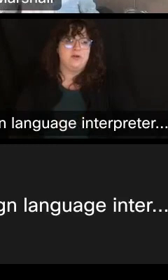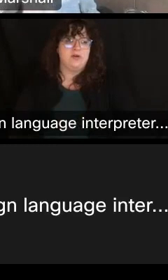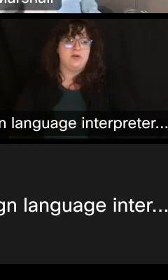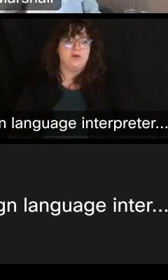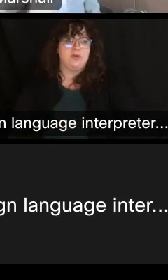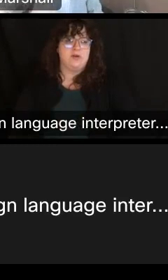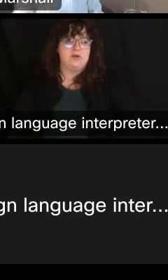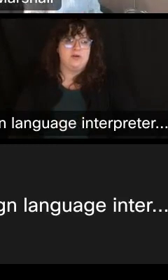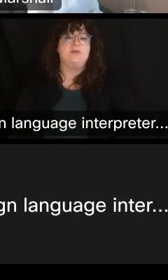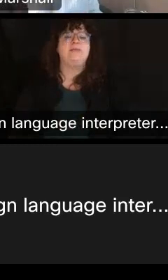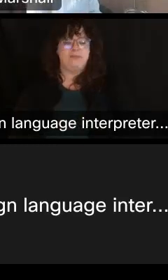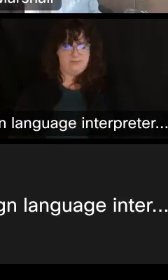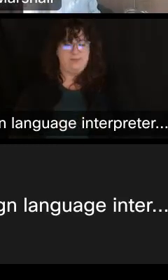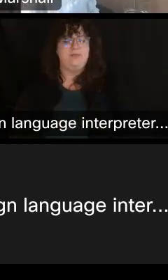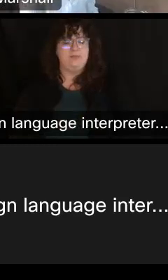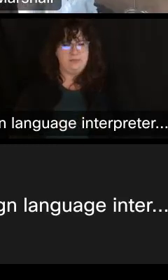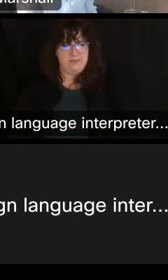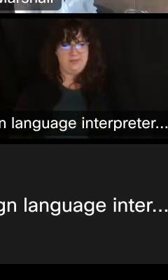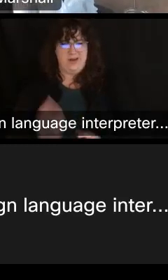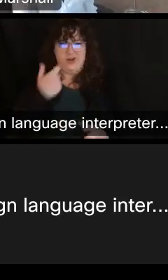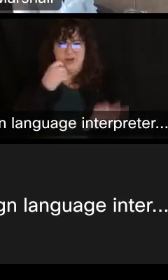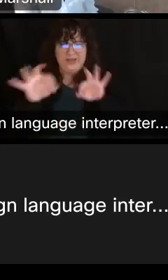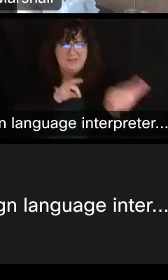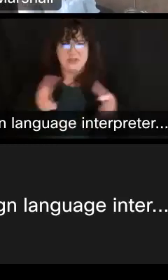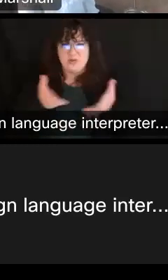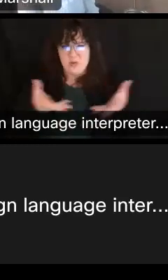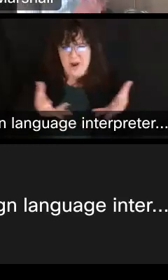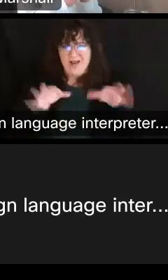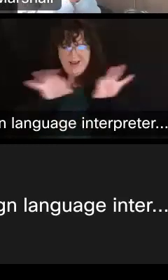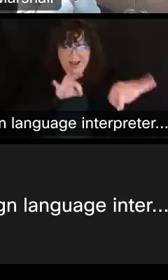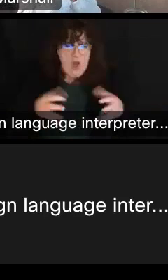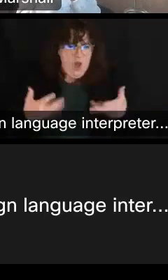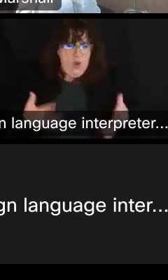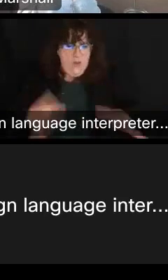Okay, I just told you what the services are that get reimbursed, and this is how